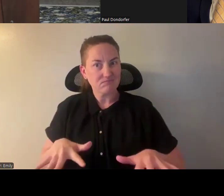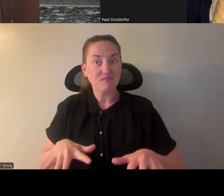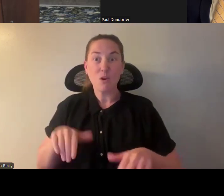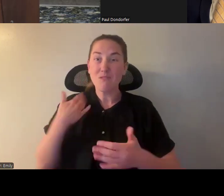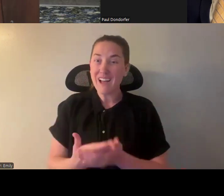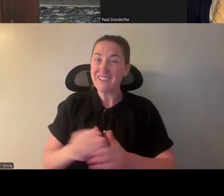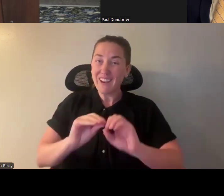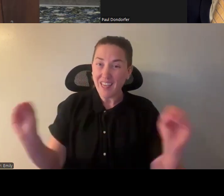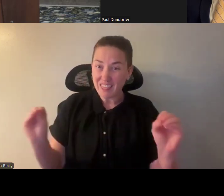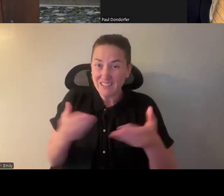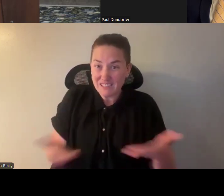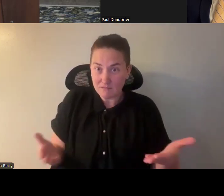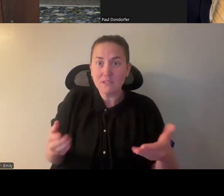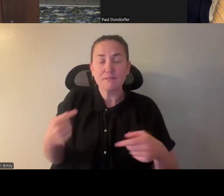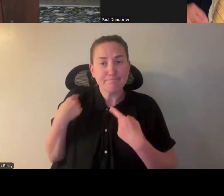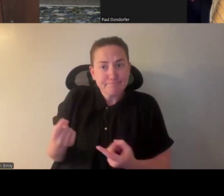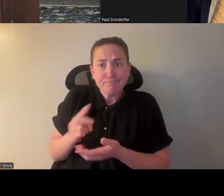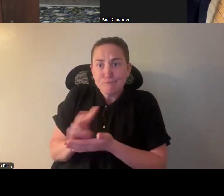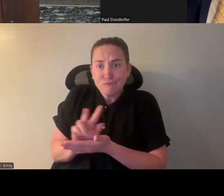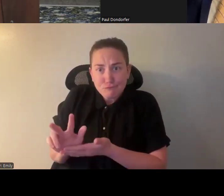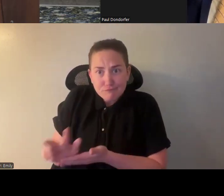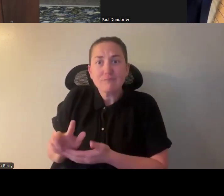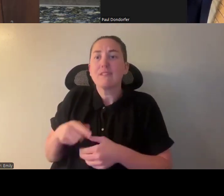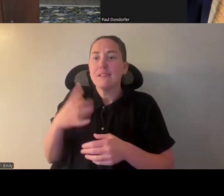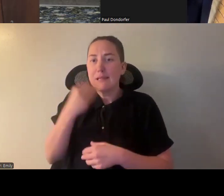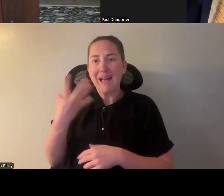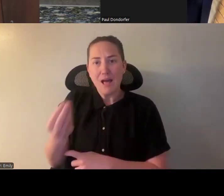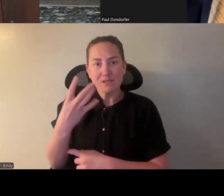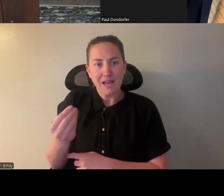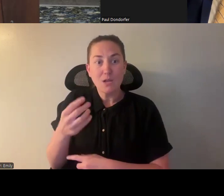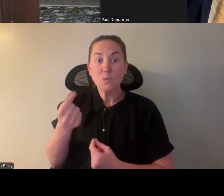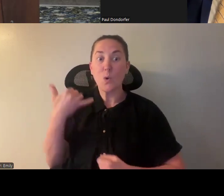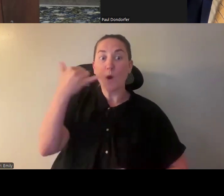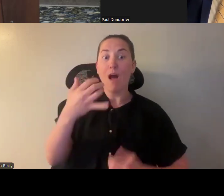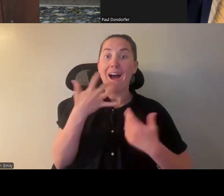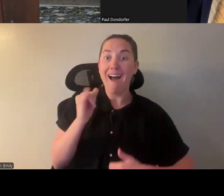After a few weeks sleeping outside they call our hotline and in a few days we were able to get them